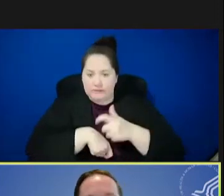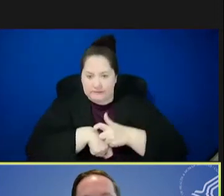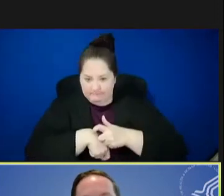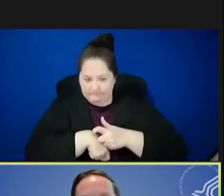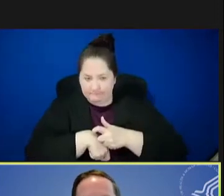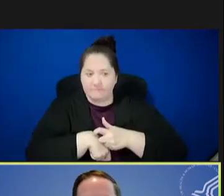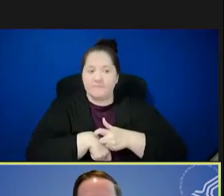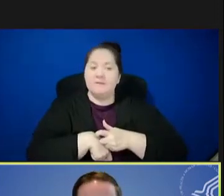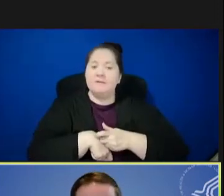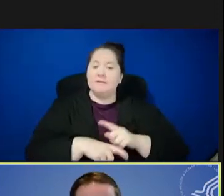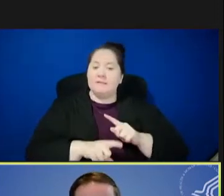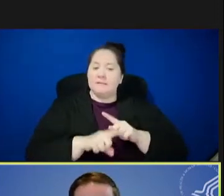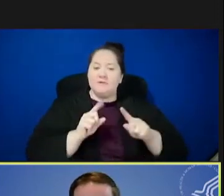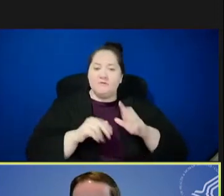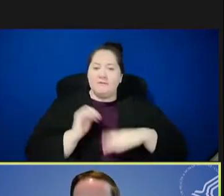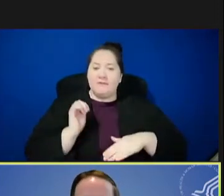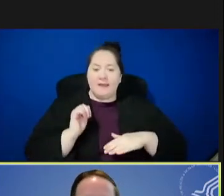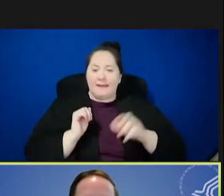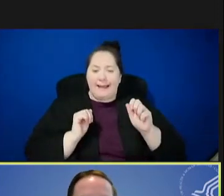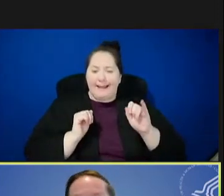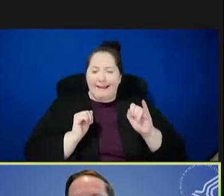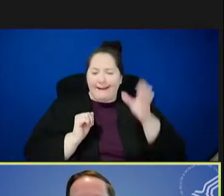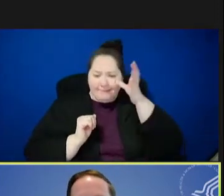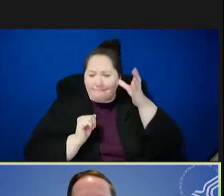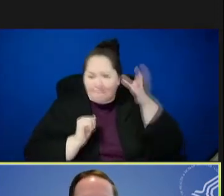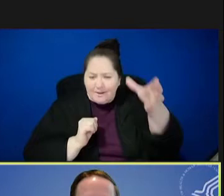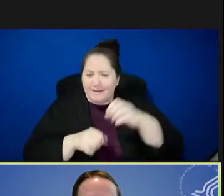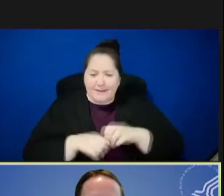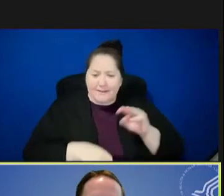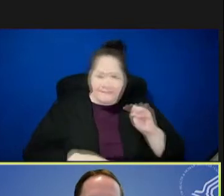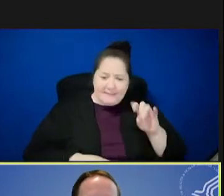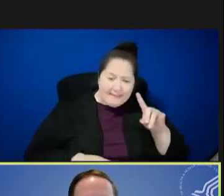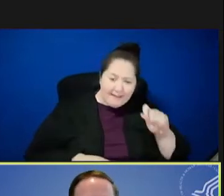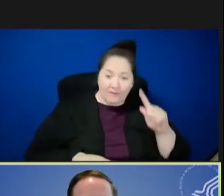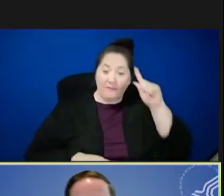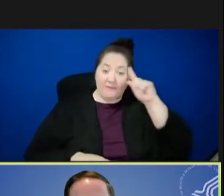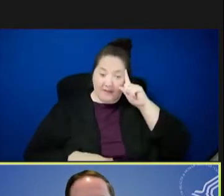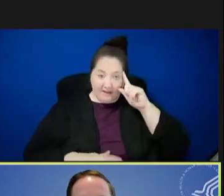very different from the AI that we see portrayed in media. So that's what we're trying to deal with